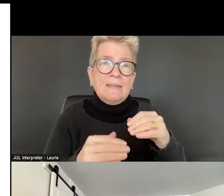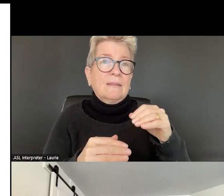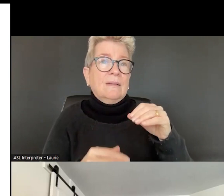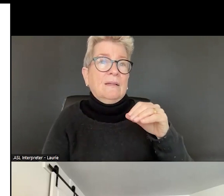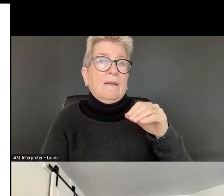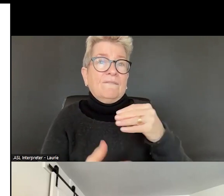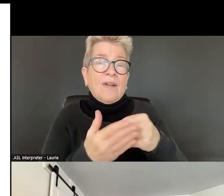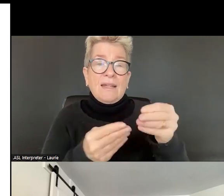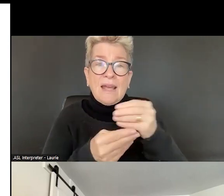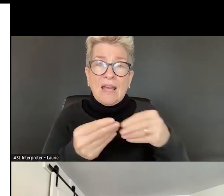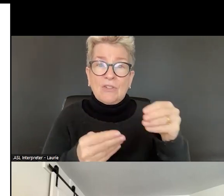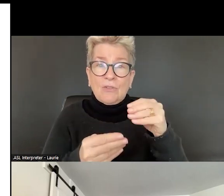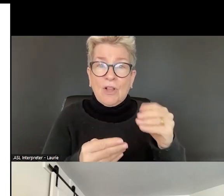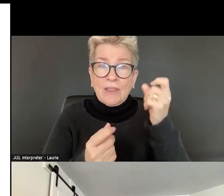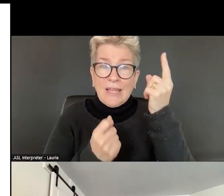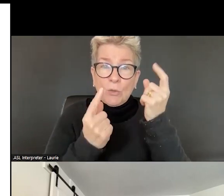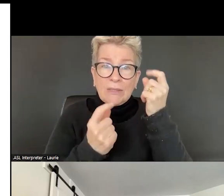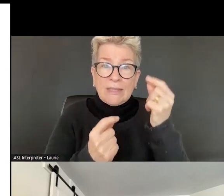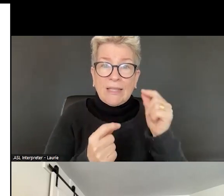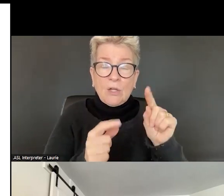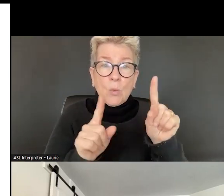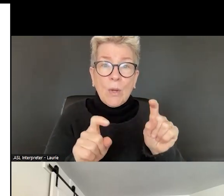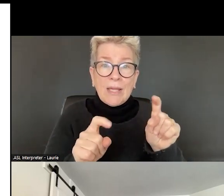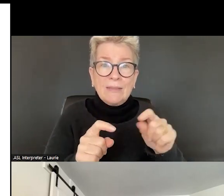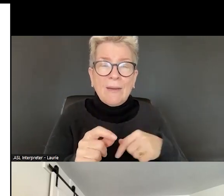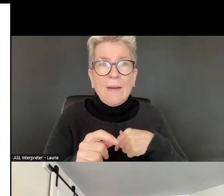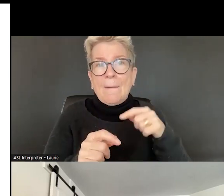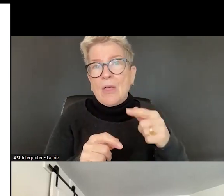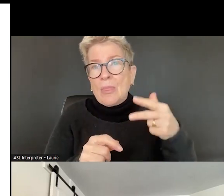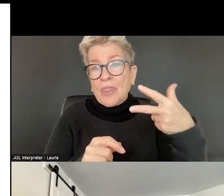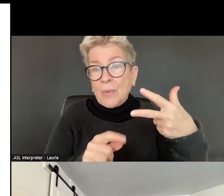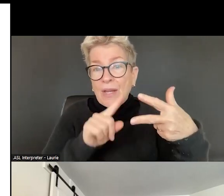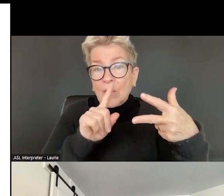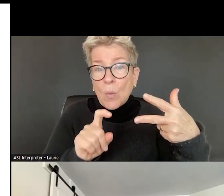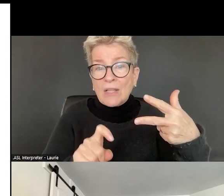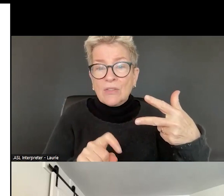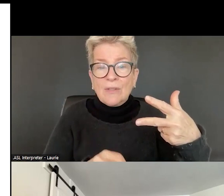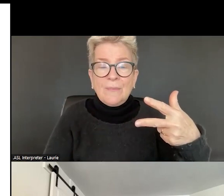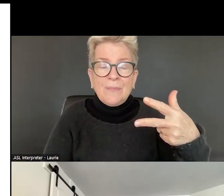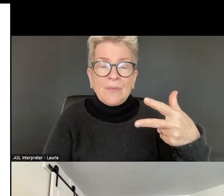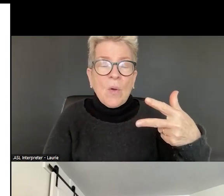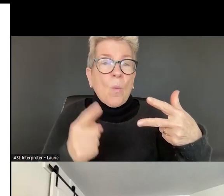of three questions, about a quarter of 23 to 28 year olds can correctly answer those;